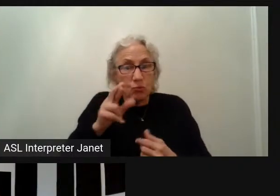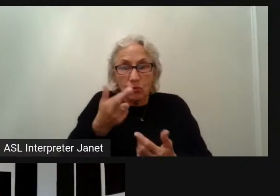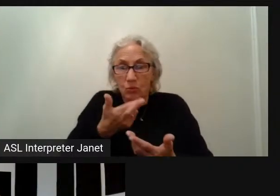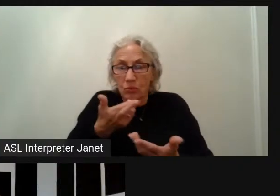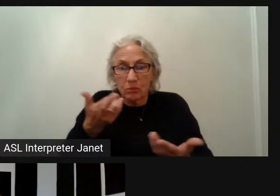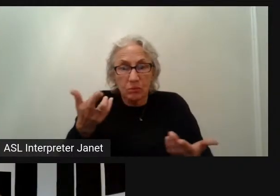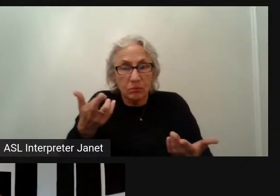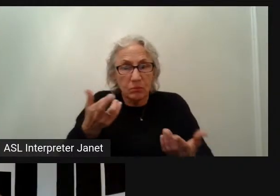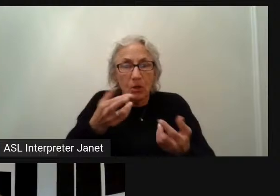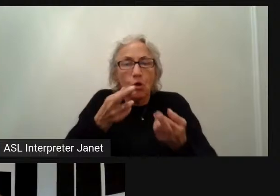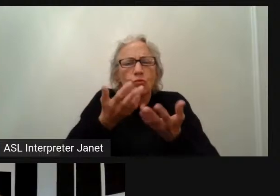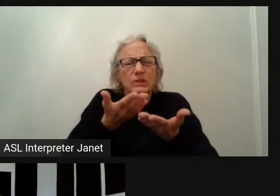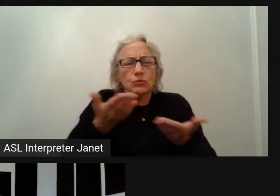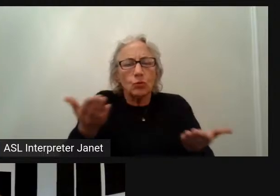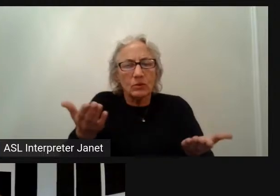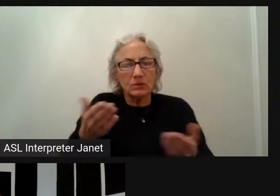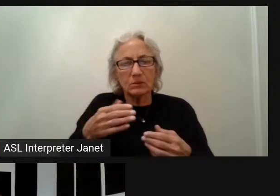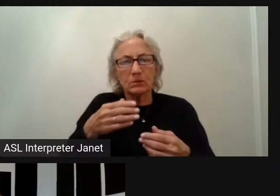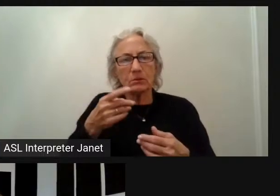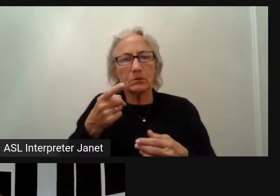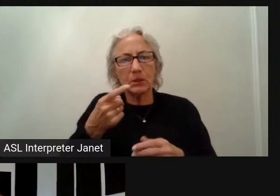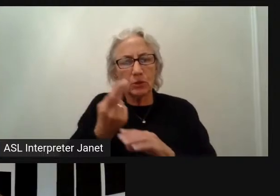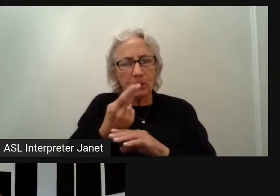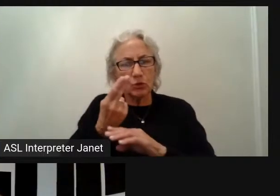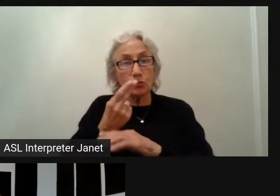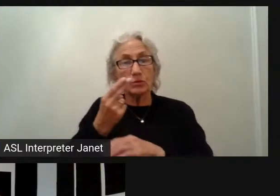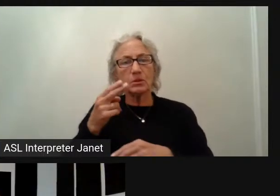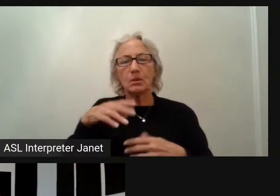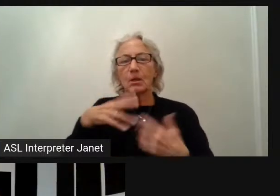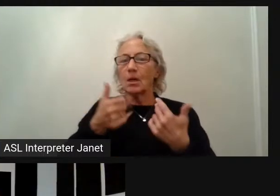I may have missed it in the beginning. Are their existing libraries that you can use?